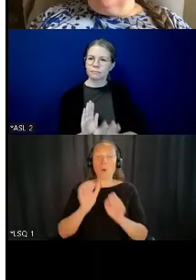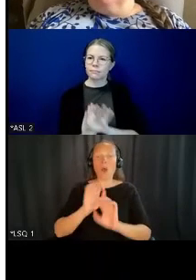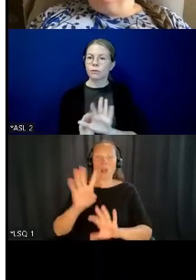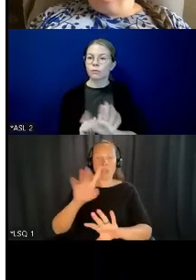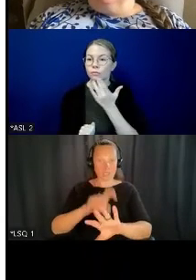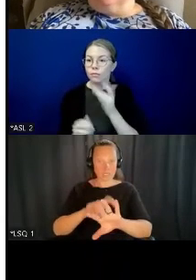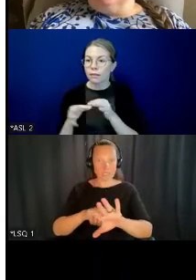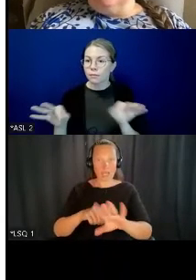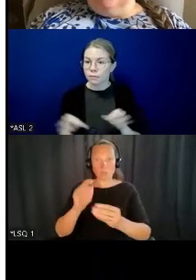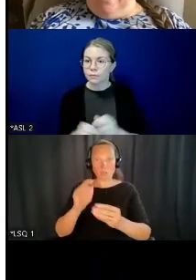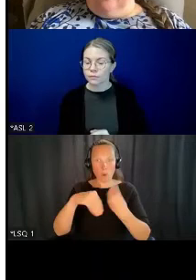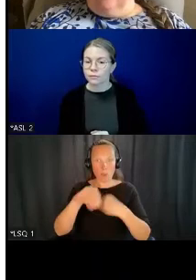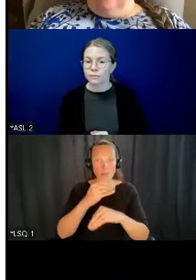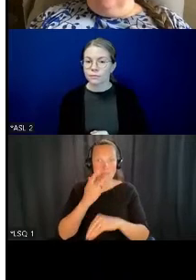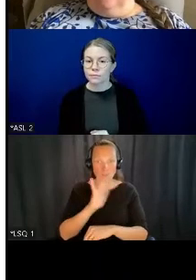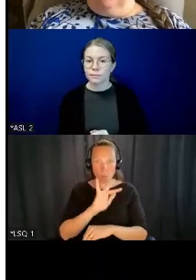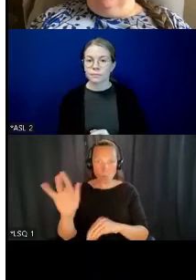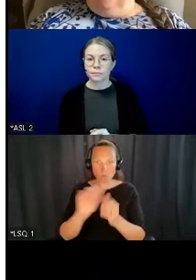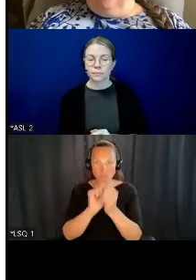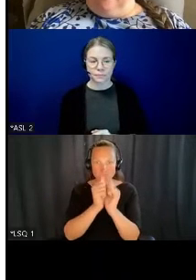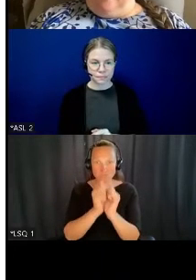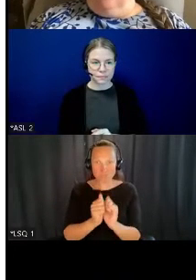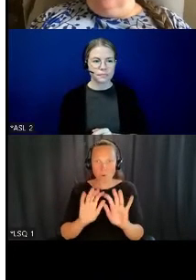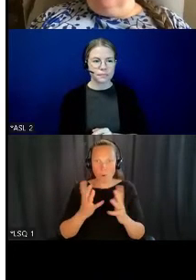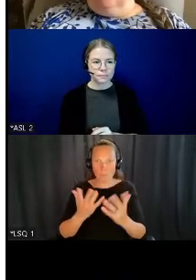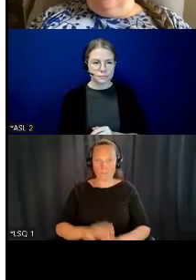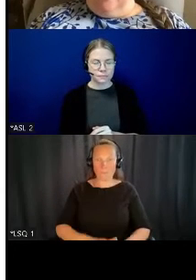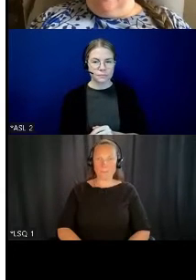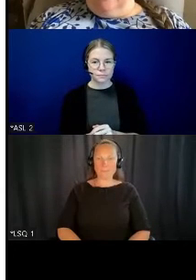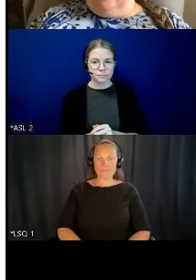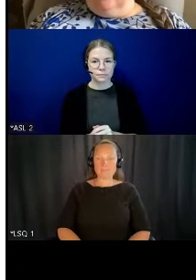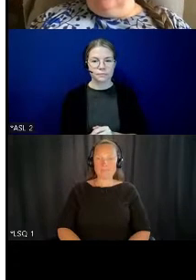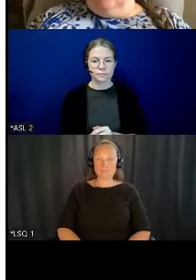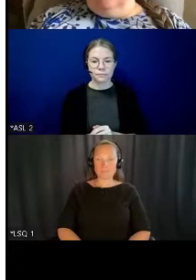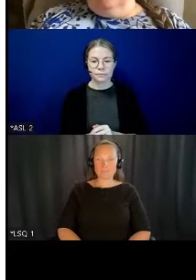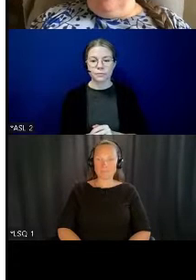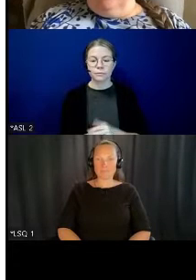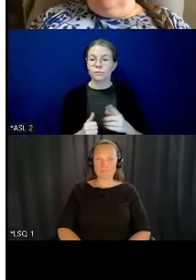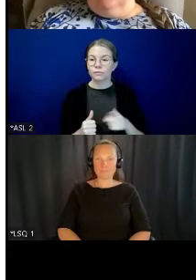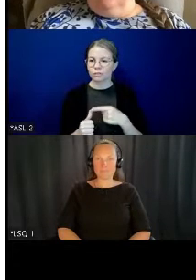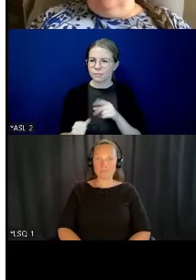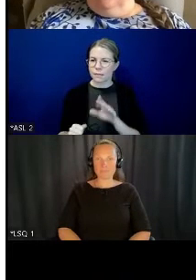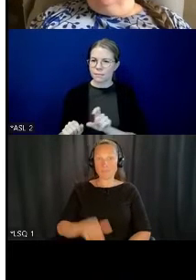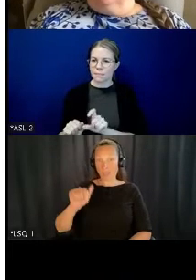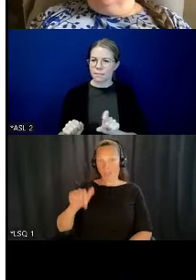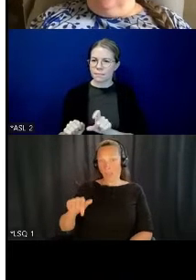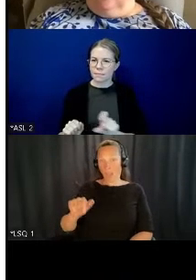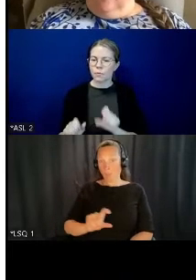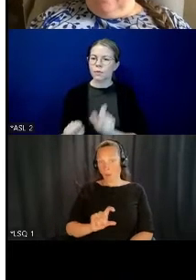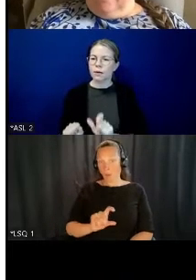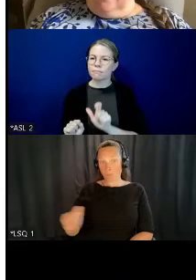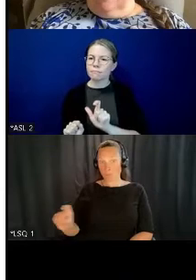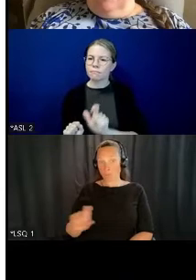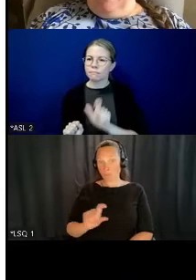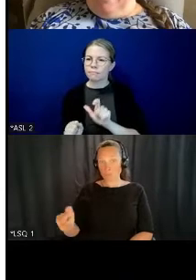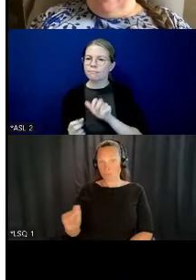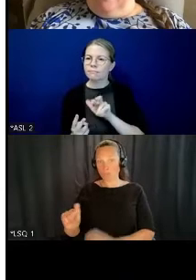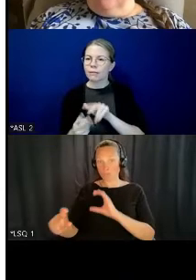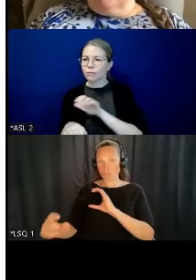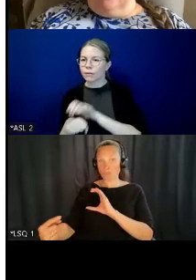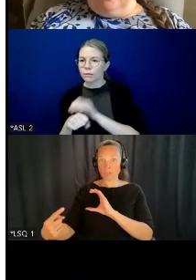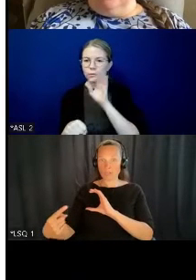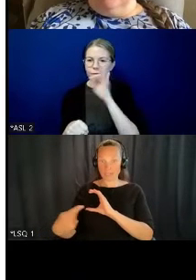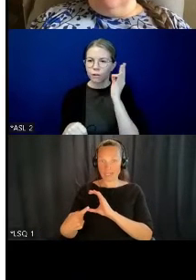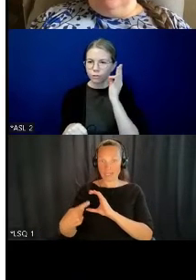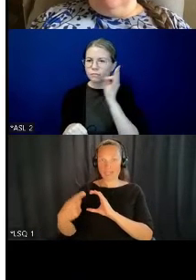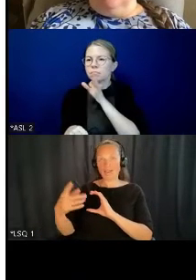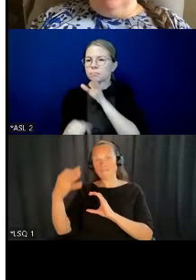FIRST, PLEASE SELECT YOUR PREFERRED LANGUAGE. ENGLISH OR FRENCH. YOU DO THIS BY SELECTING THE